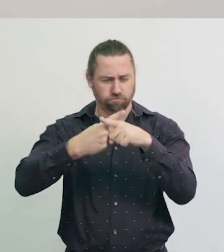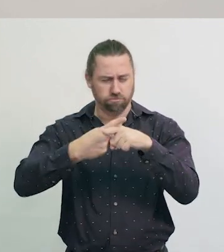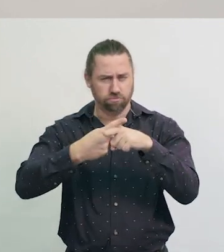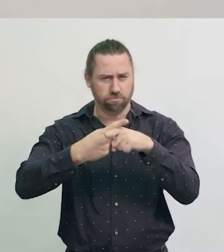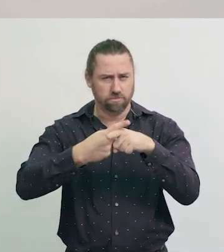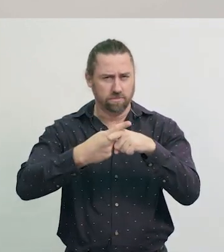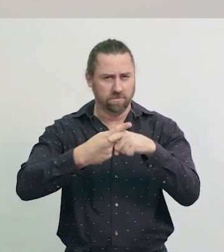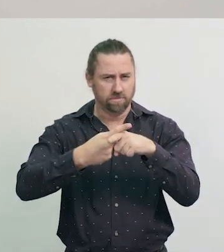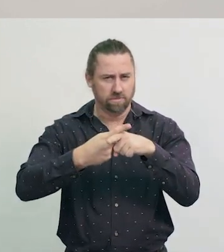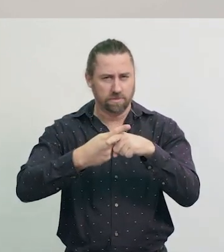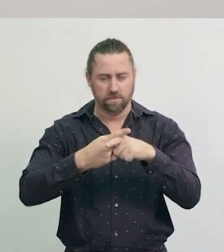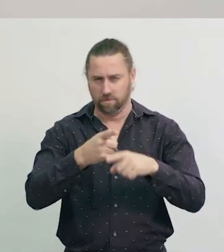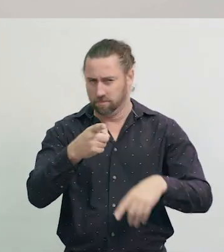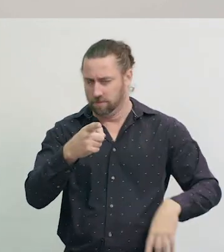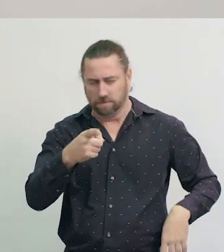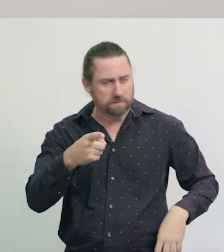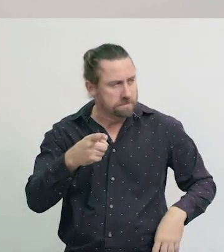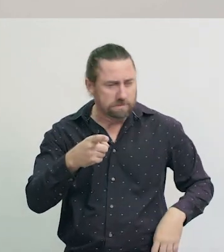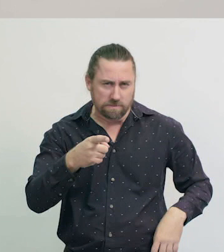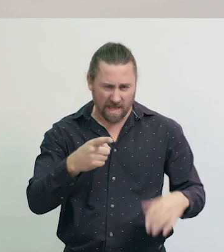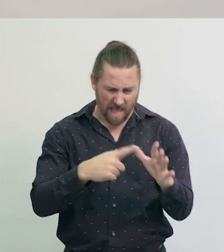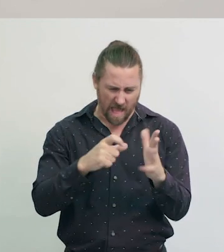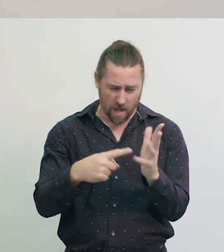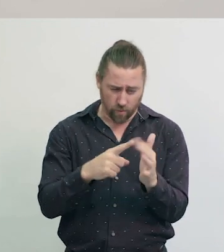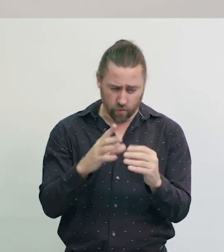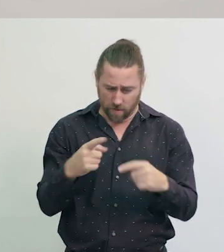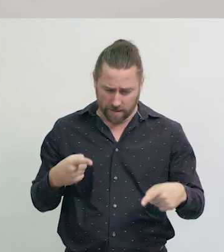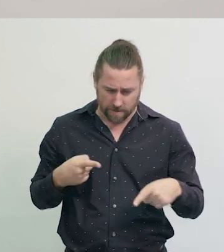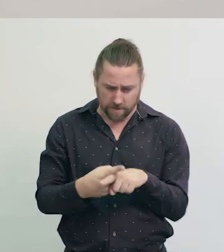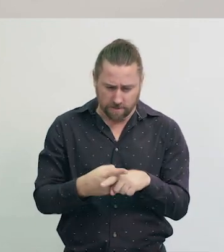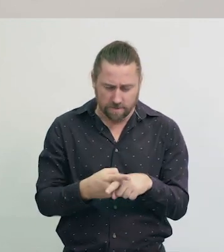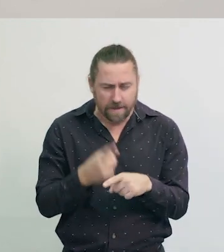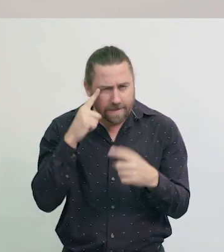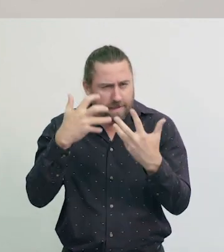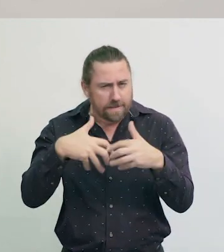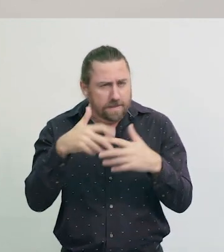I'll give you a few seconds to see if you can create a diagram showing that.